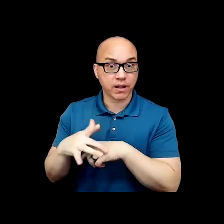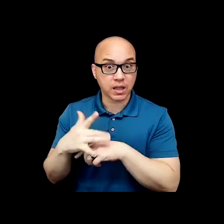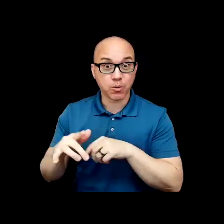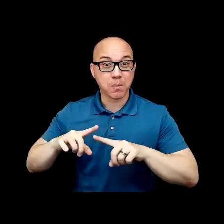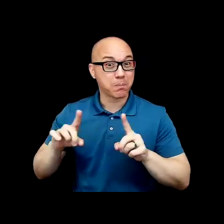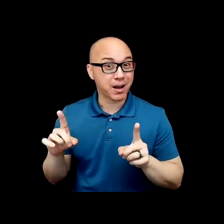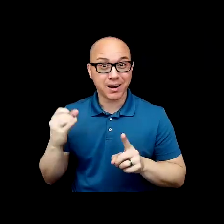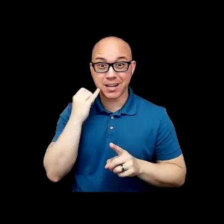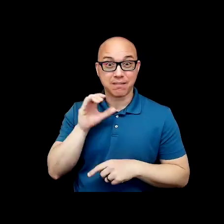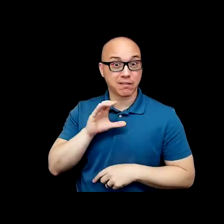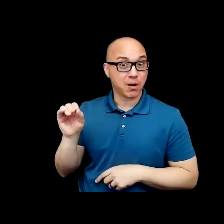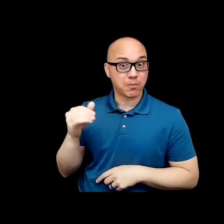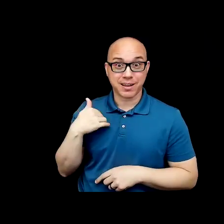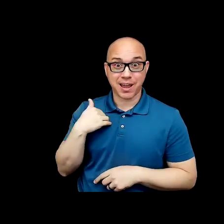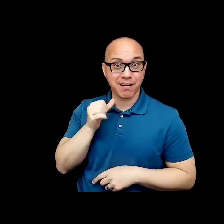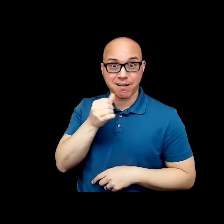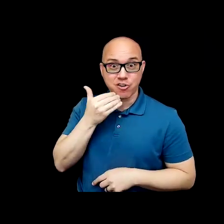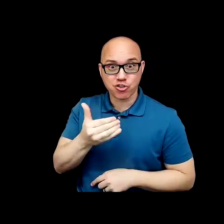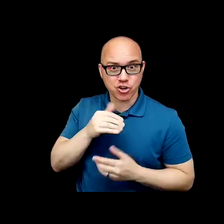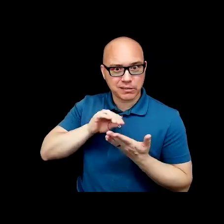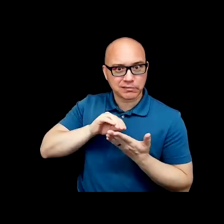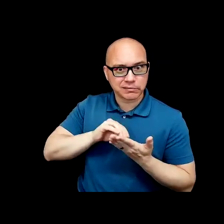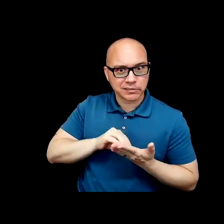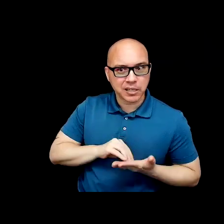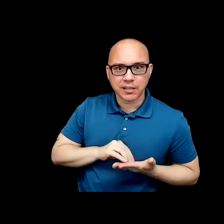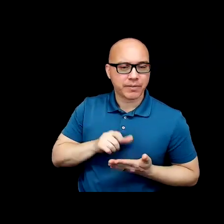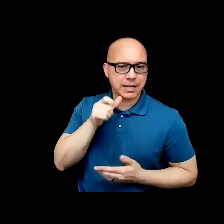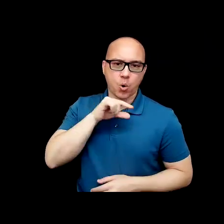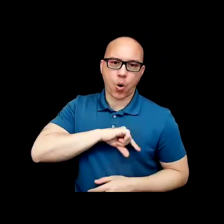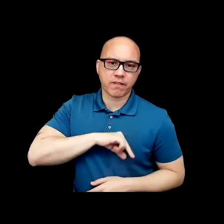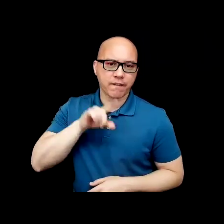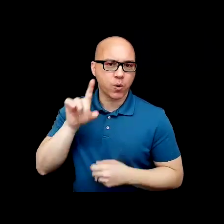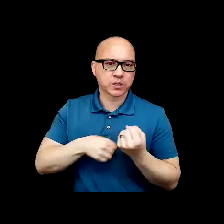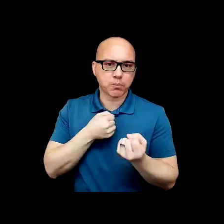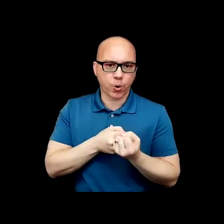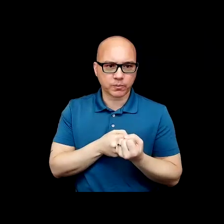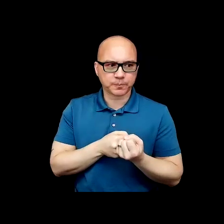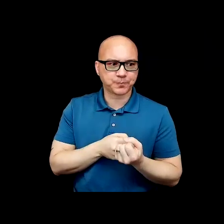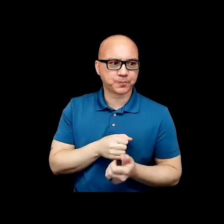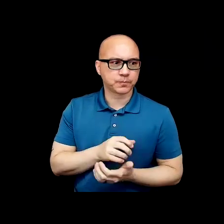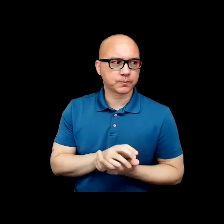or inaccurate, they did not qualify for some of the assistance that other businesses received.